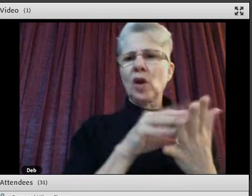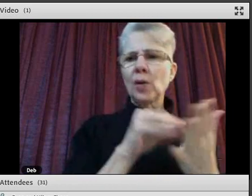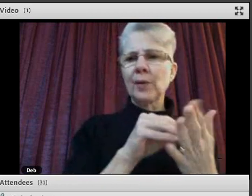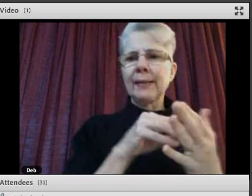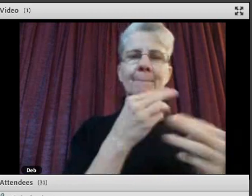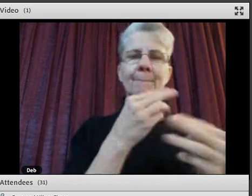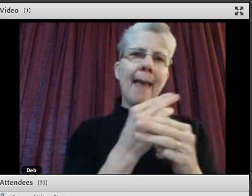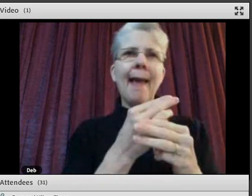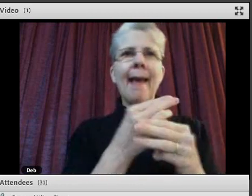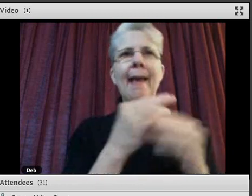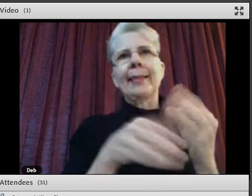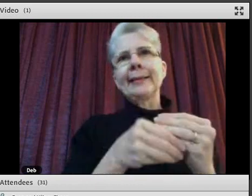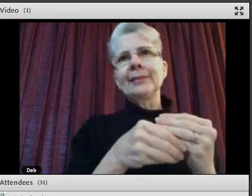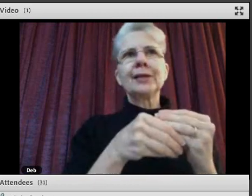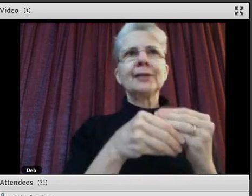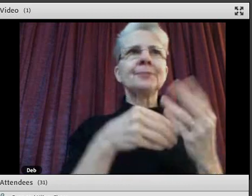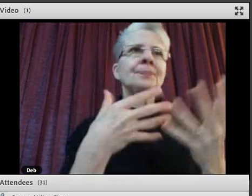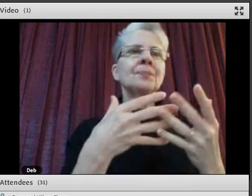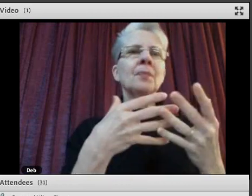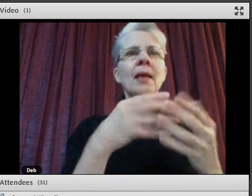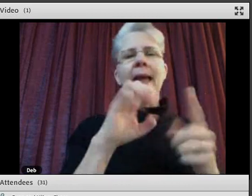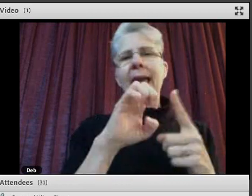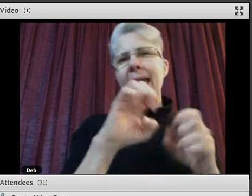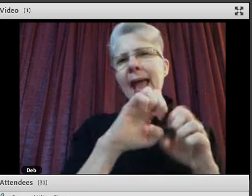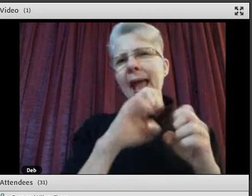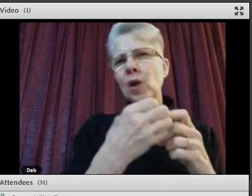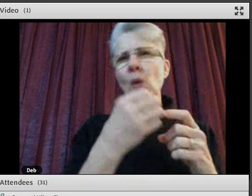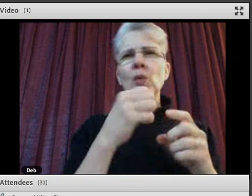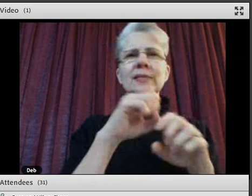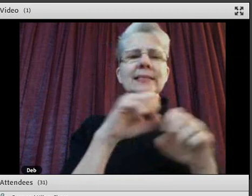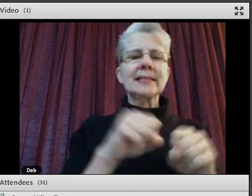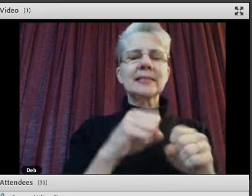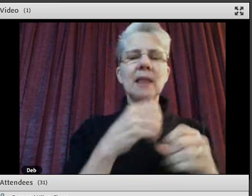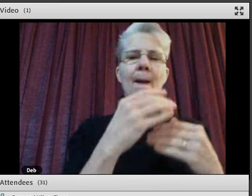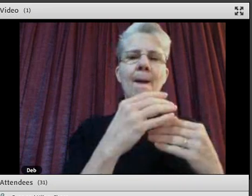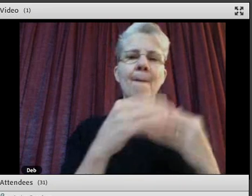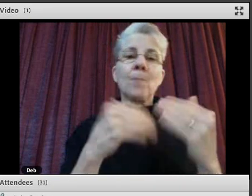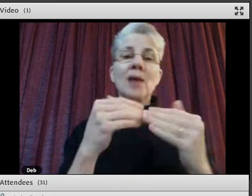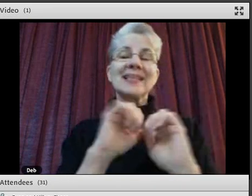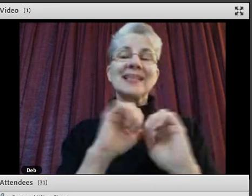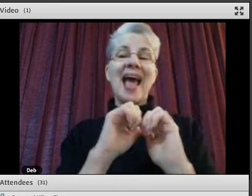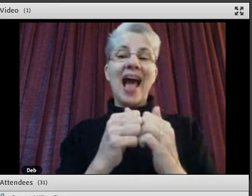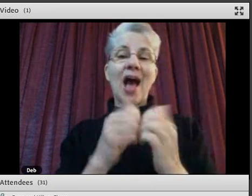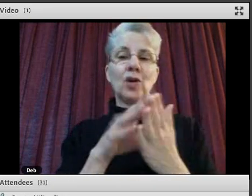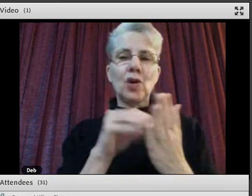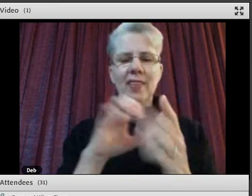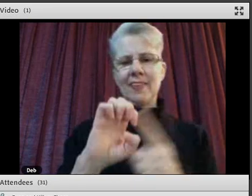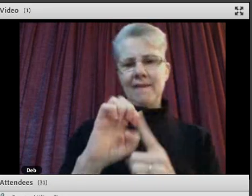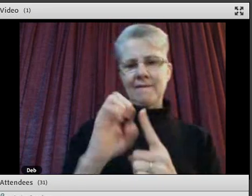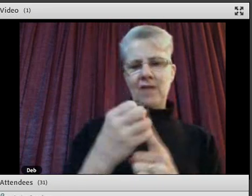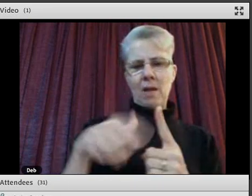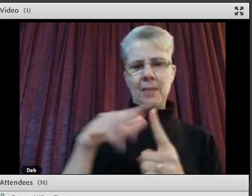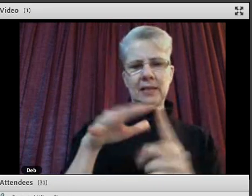They're learning ecosystems. Process is how the kids are learning, the environment that we teach them, the skills that we teach them,